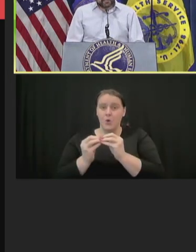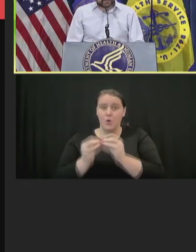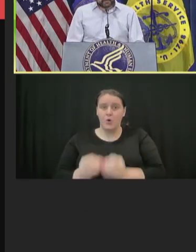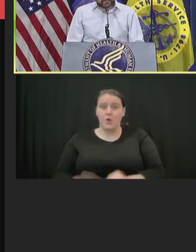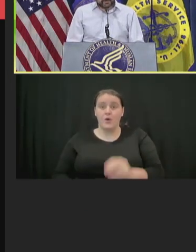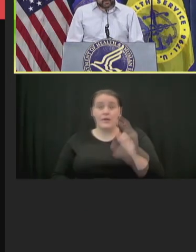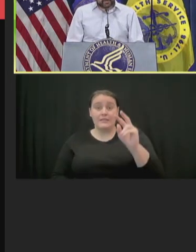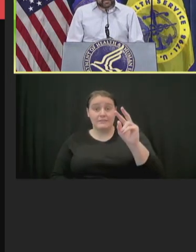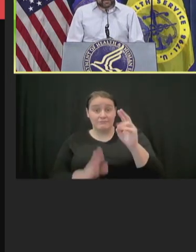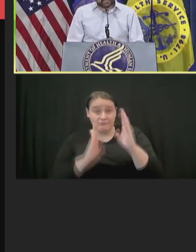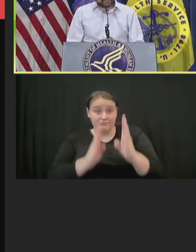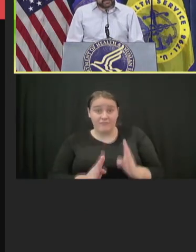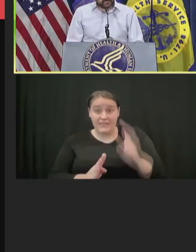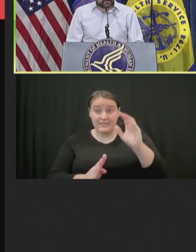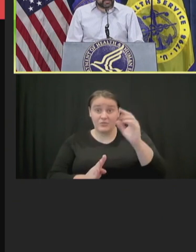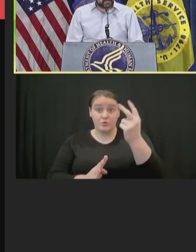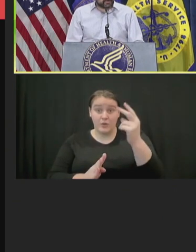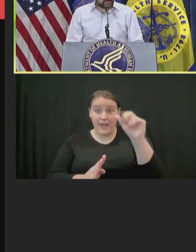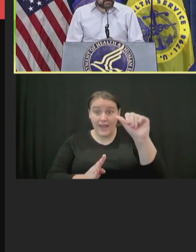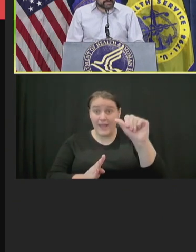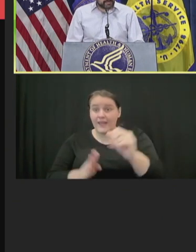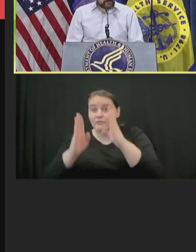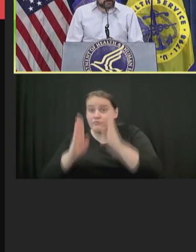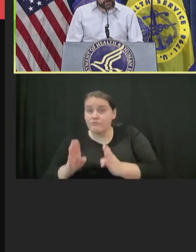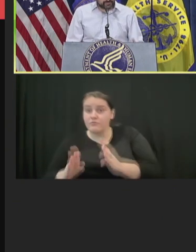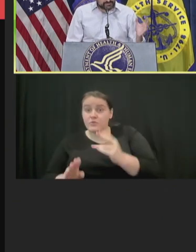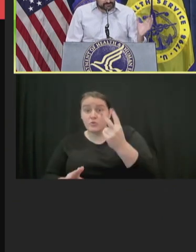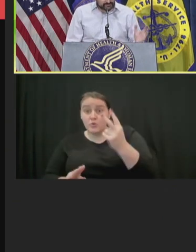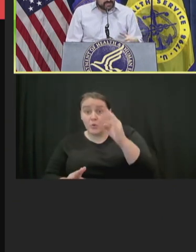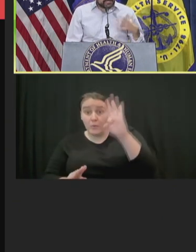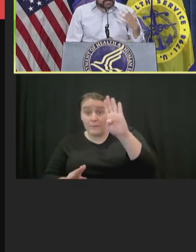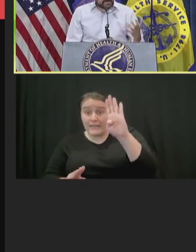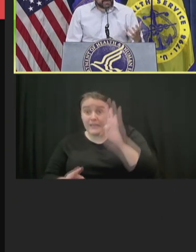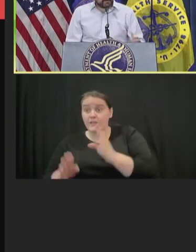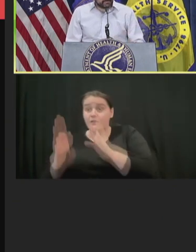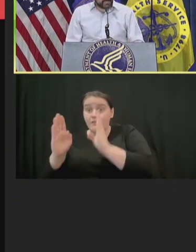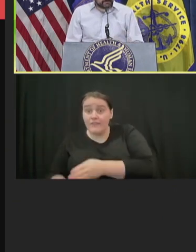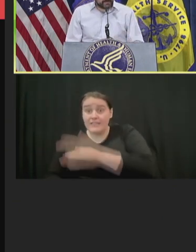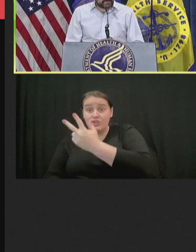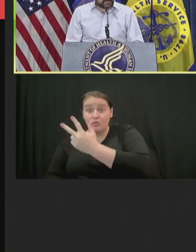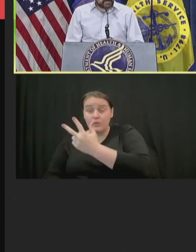it's really important that we continue preclinical and discovery work to keep the pipeline populated.